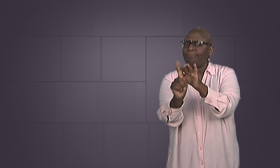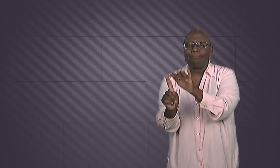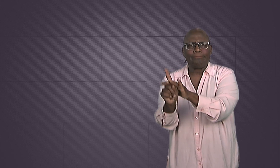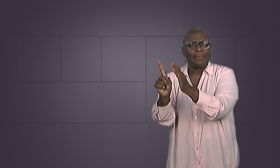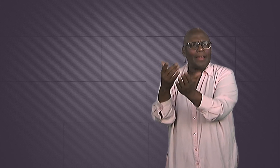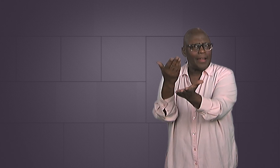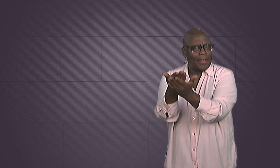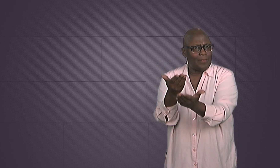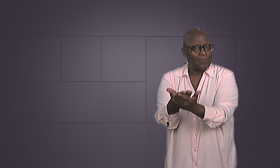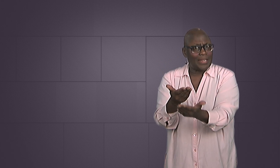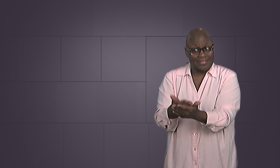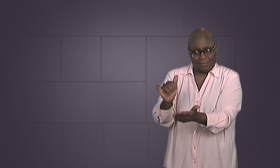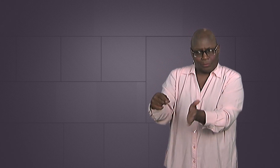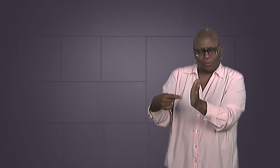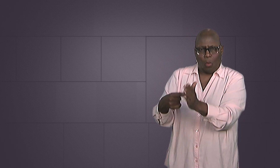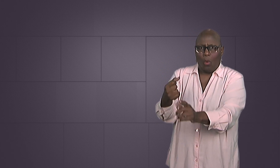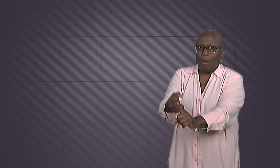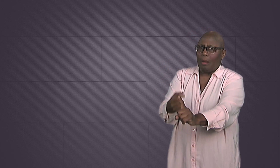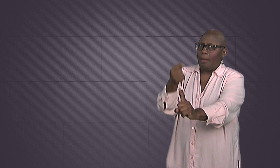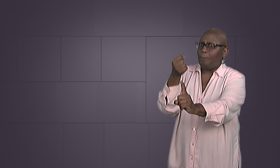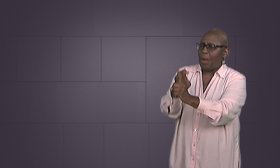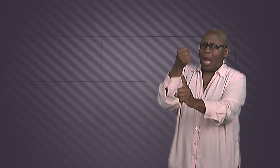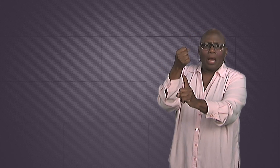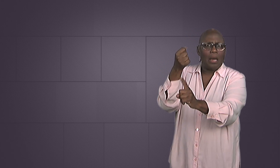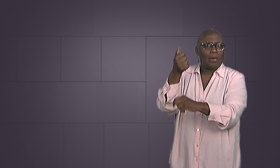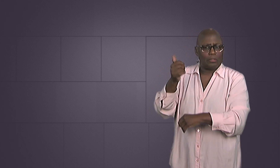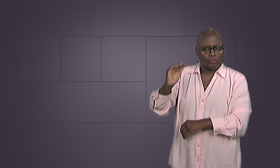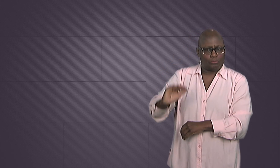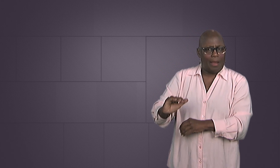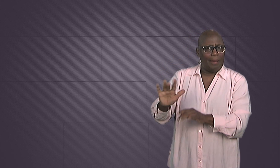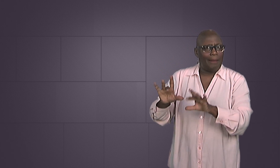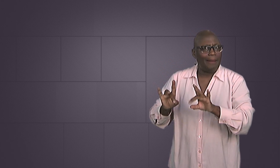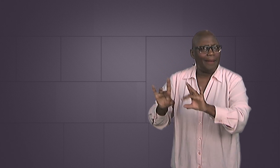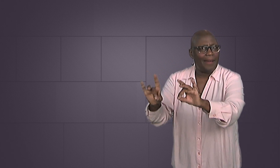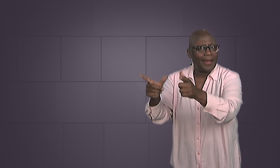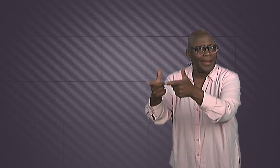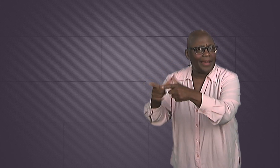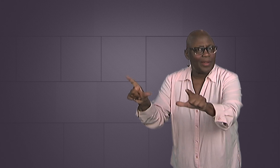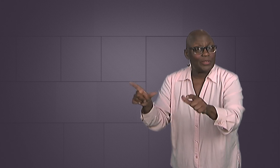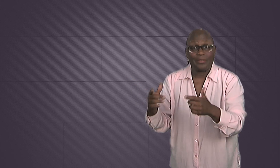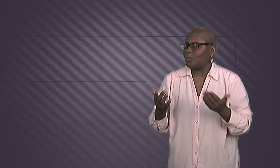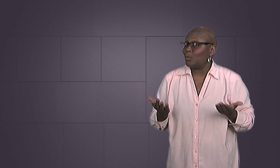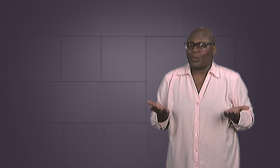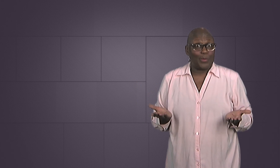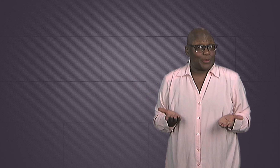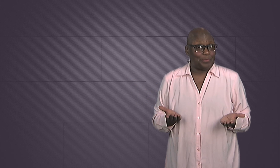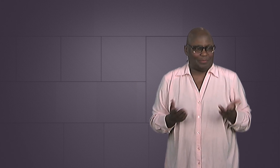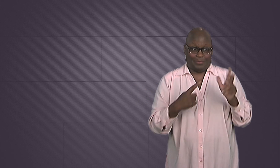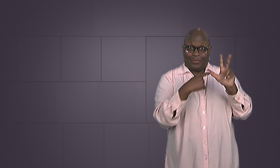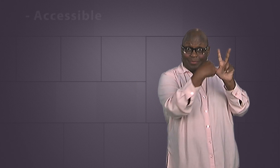which impact how any child acquires language.